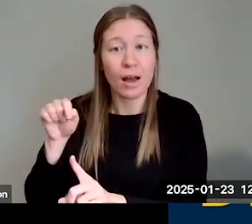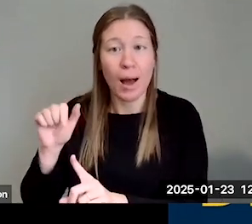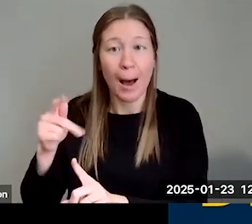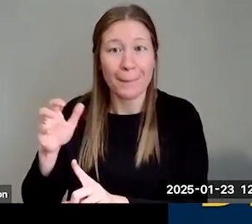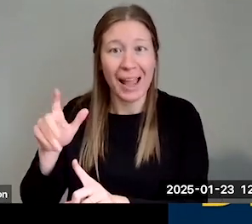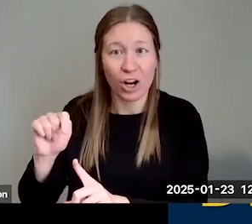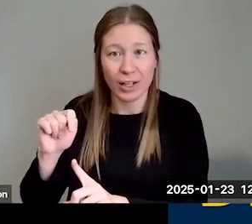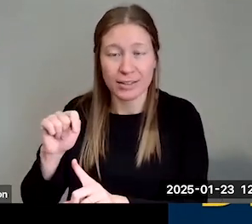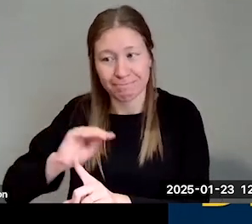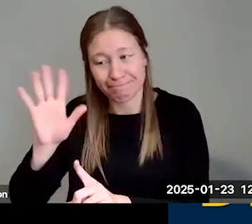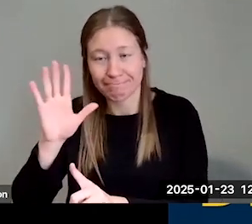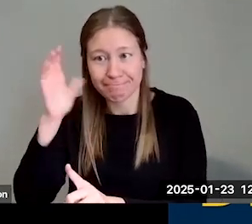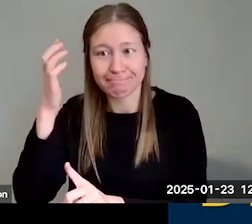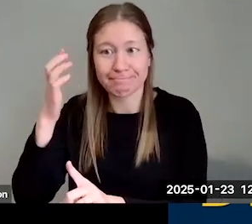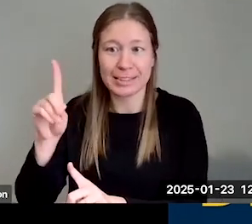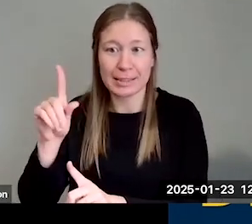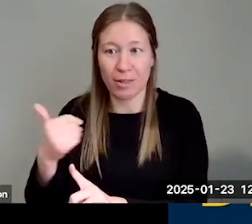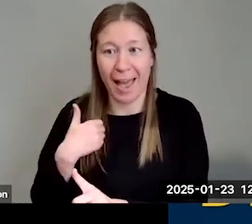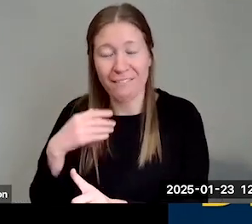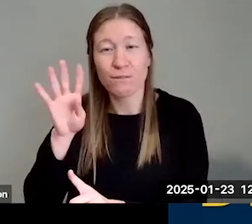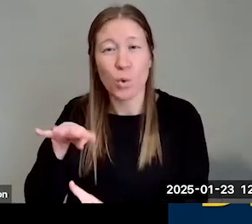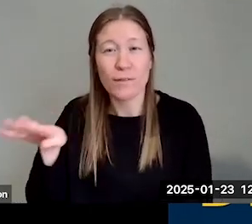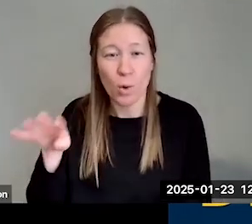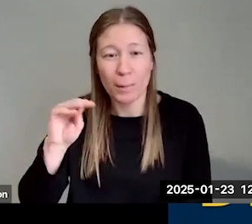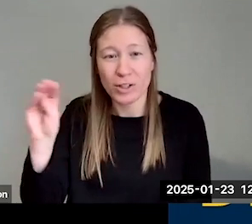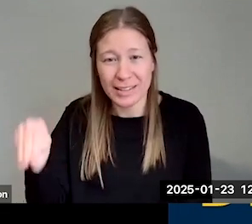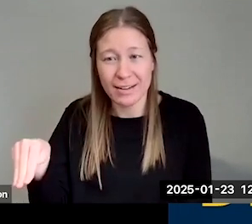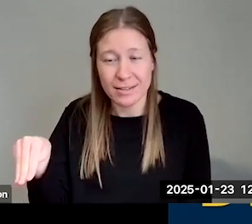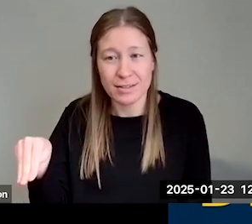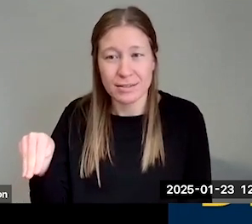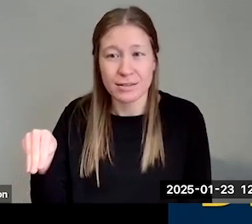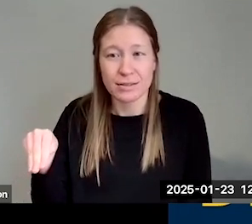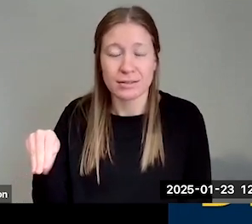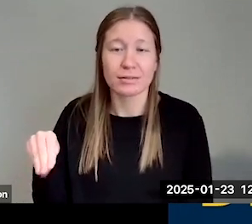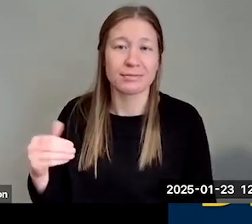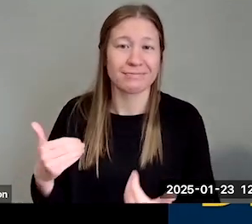we have 44% who have apparent disabilities